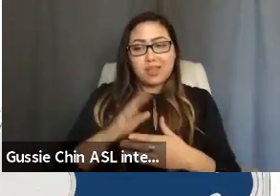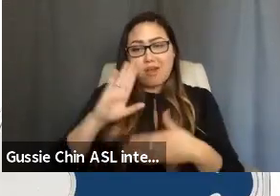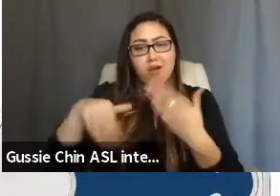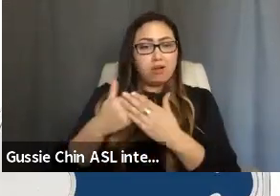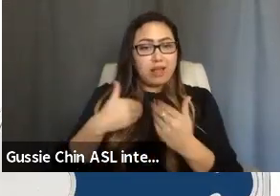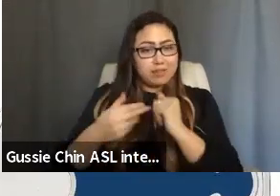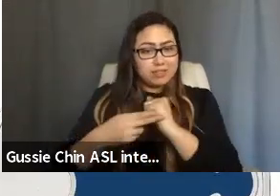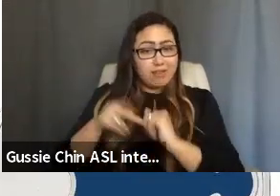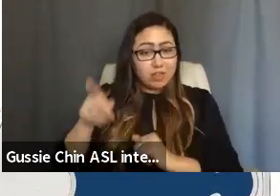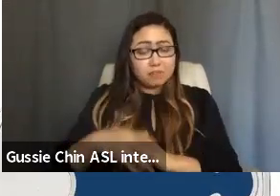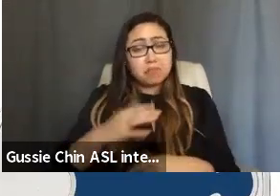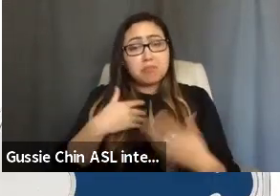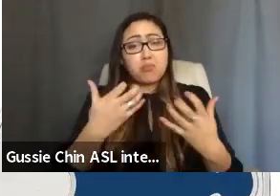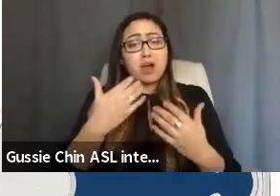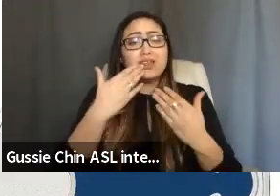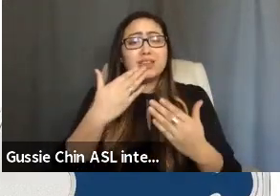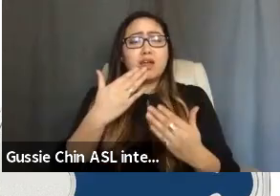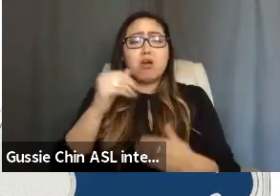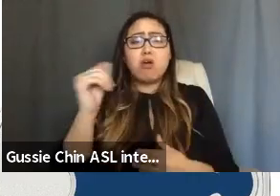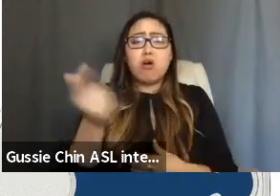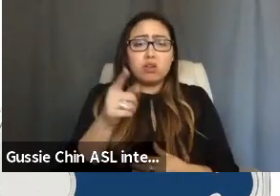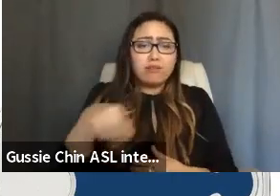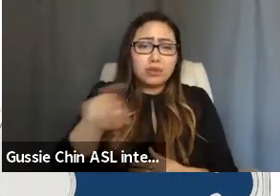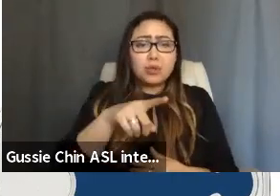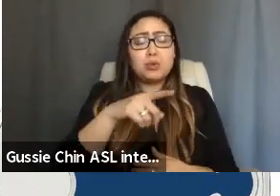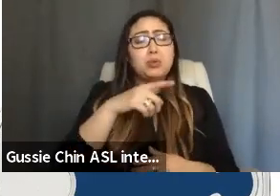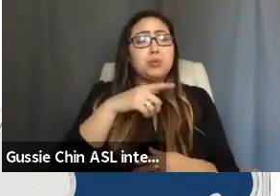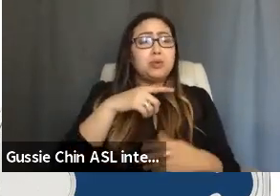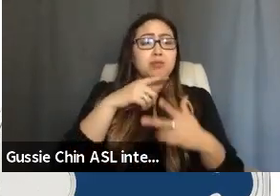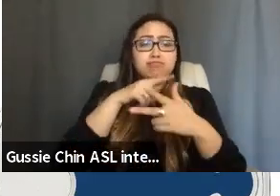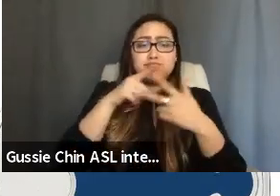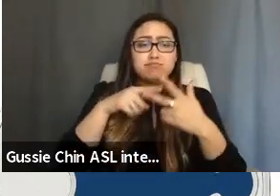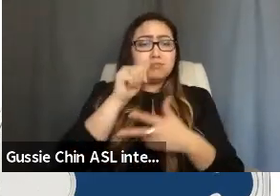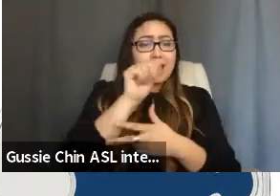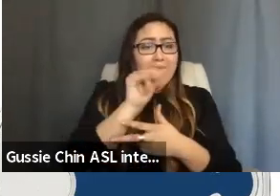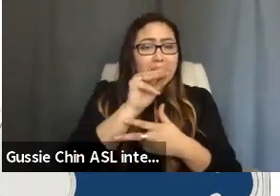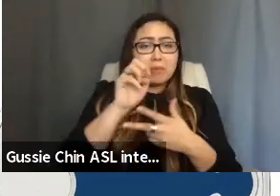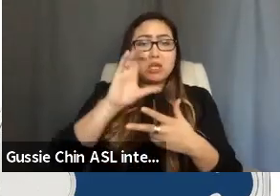We want to thank you all, Aimee, Charlotte, Sadie, for sharing your time and knowledge with